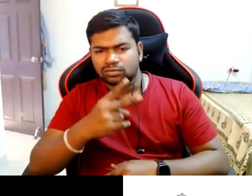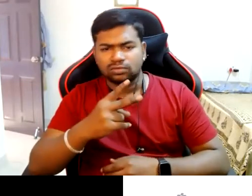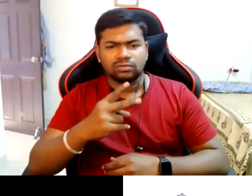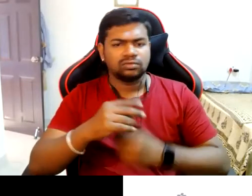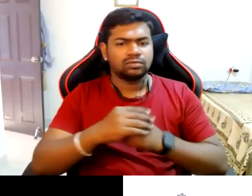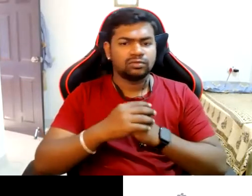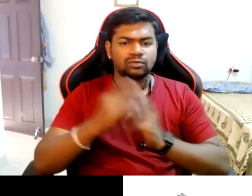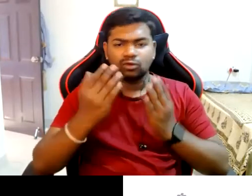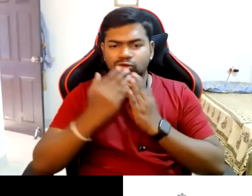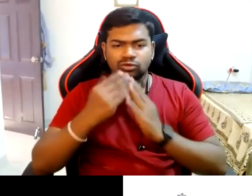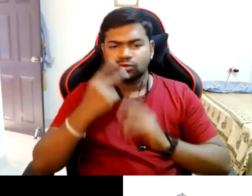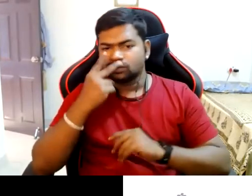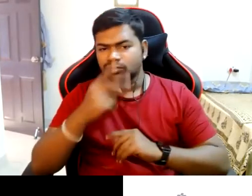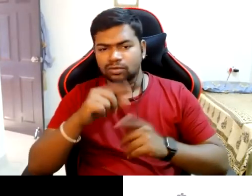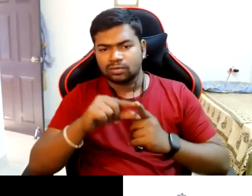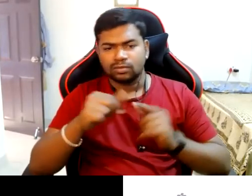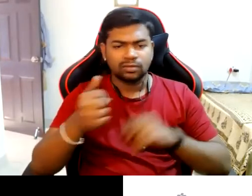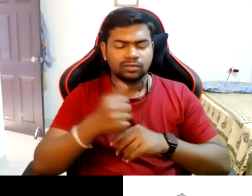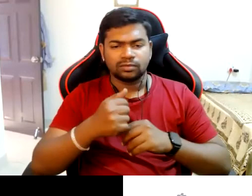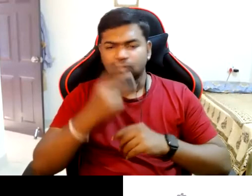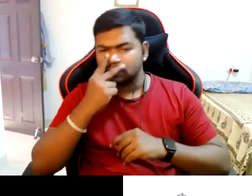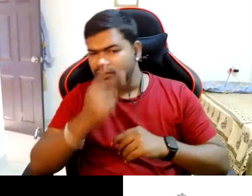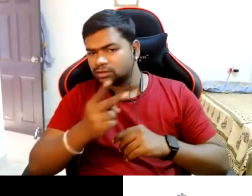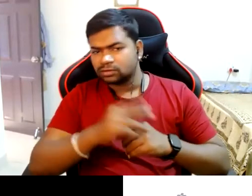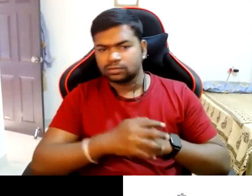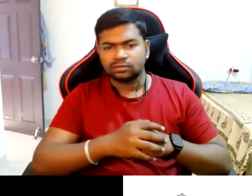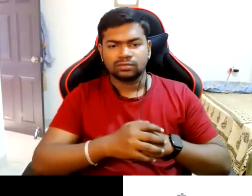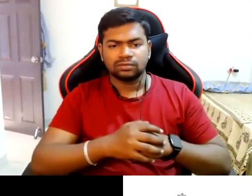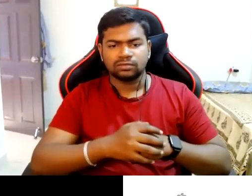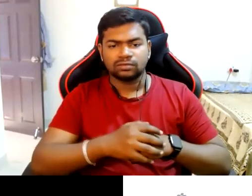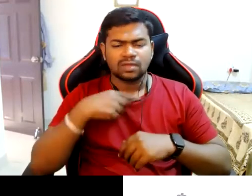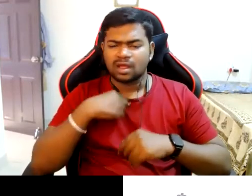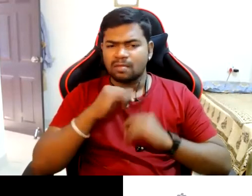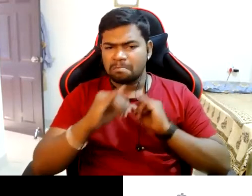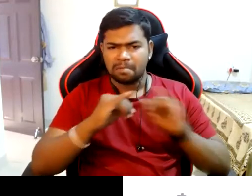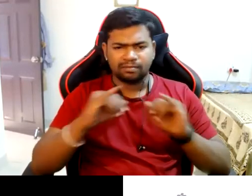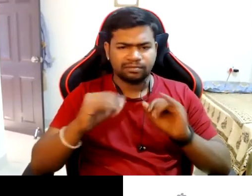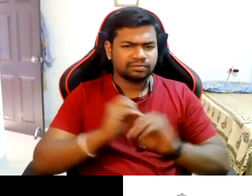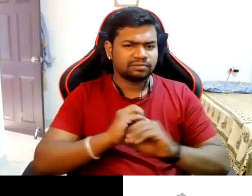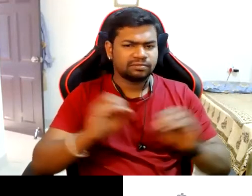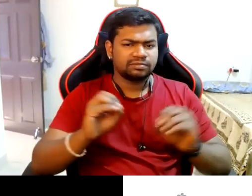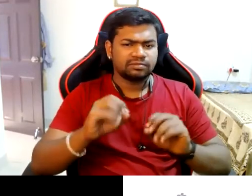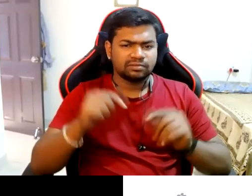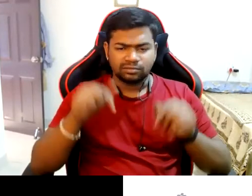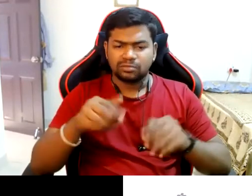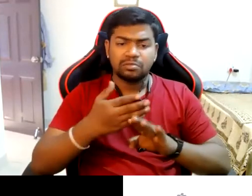the whole school was staring at me and principal including. And I don't blame them because none of them had seen a hearing aids